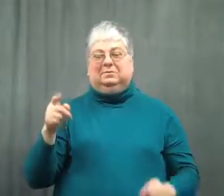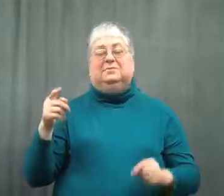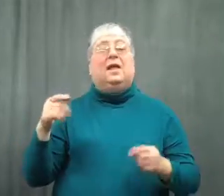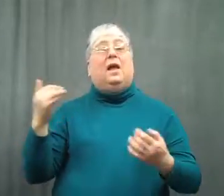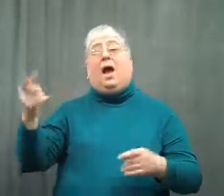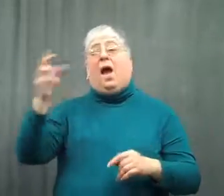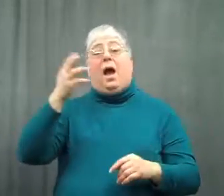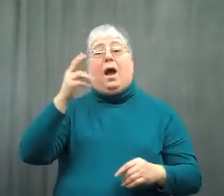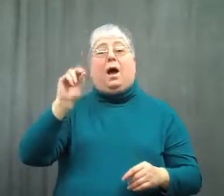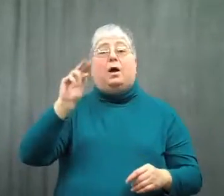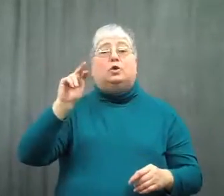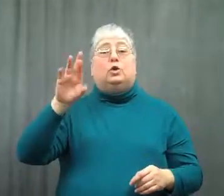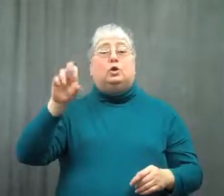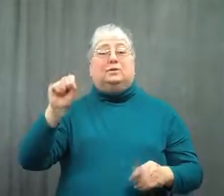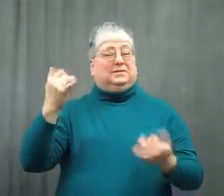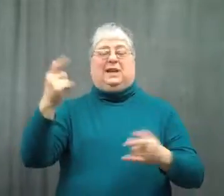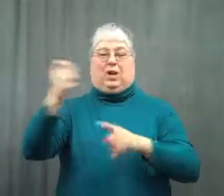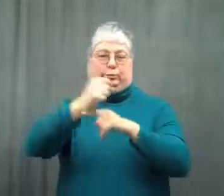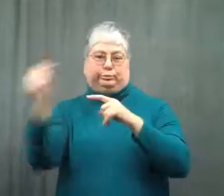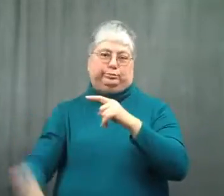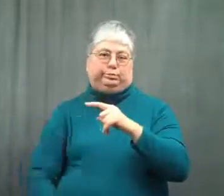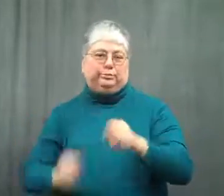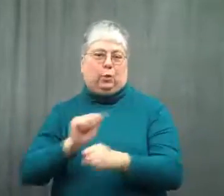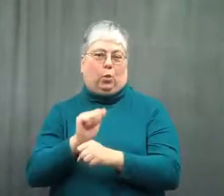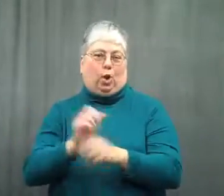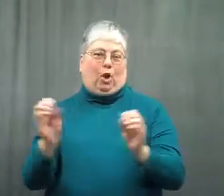Honors is now working a desk job.